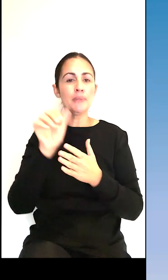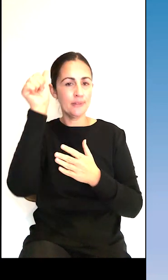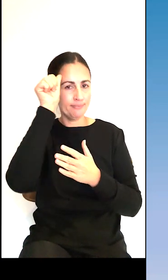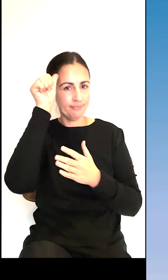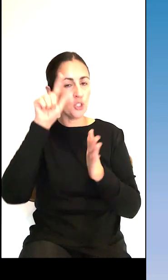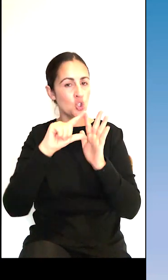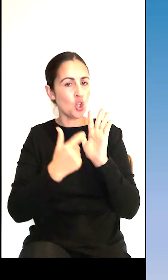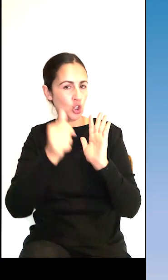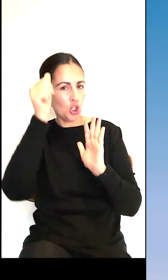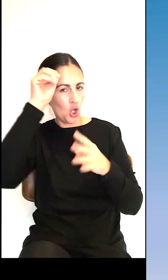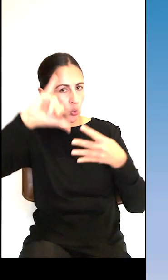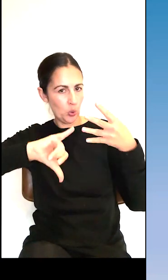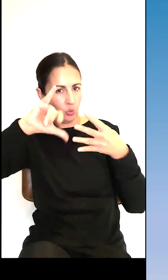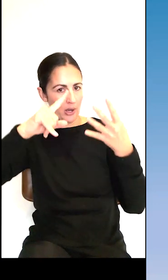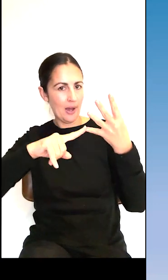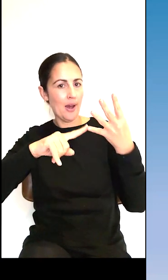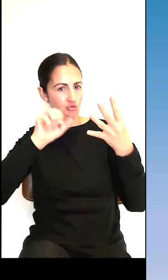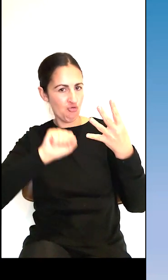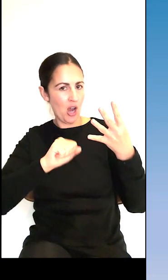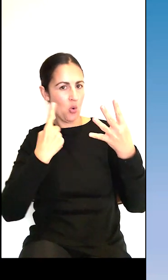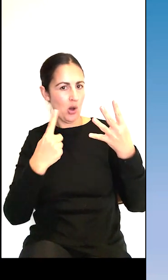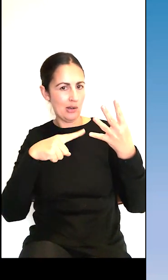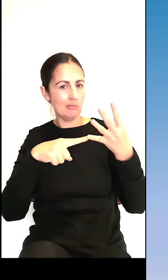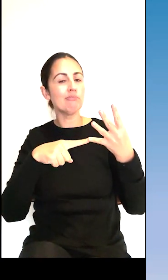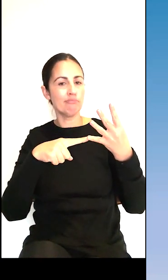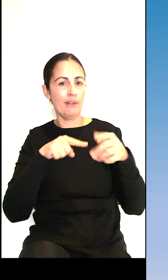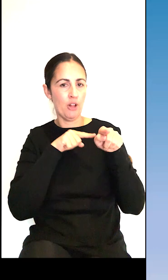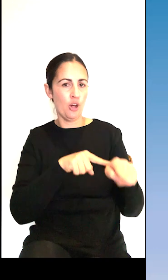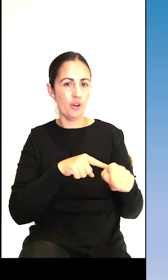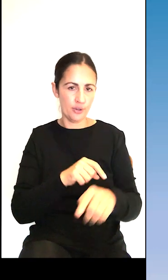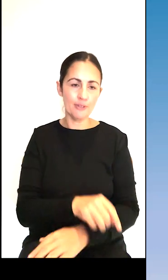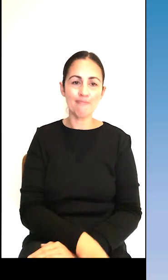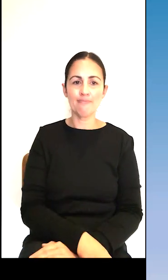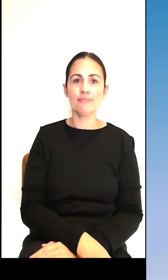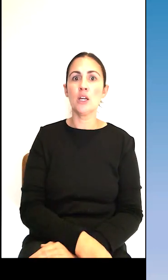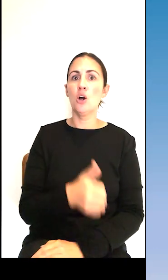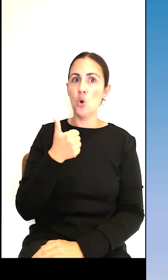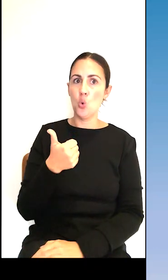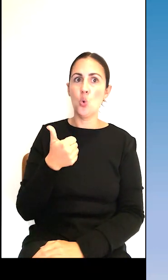available information and make their informed decision based on that. That's really helpful Kate. Personally,